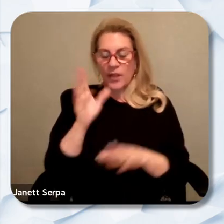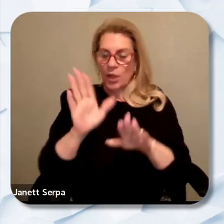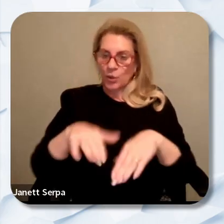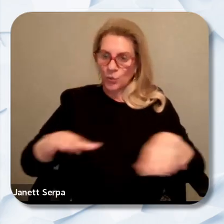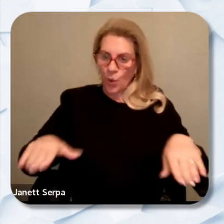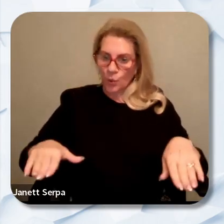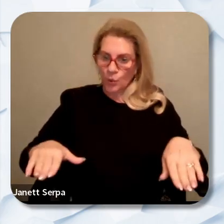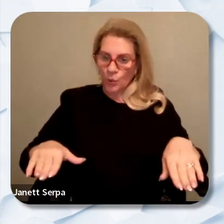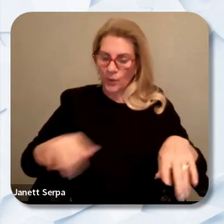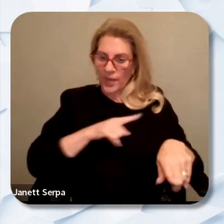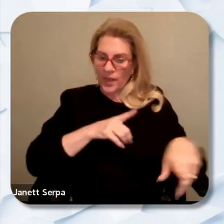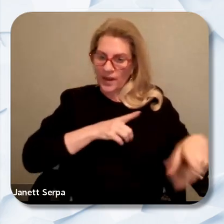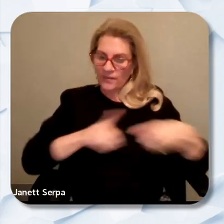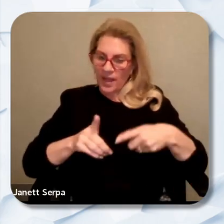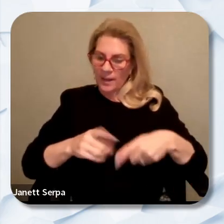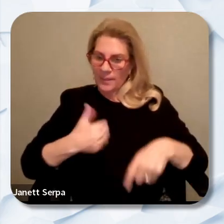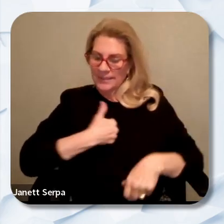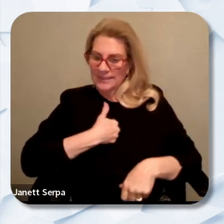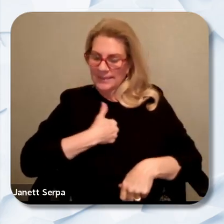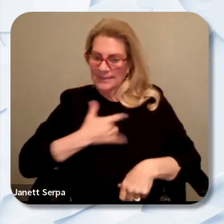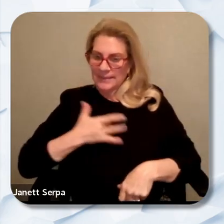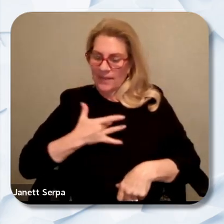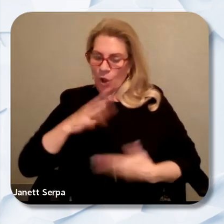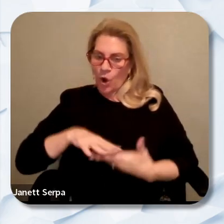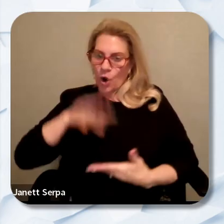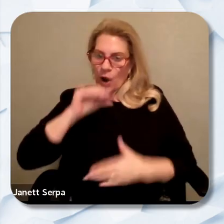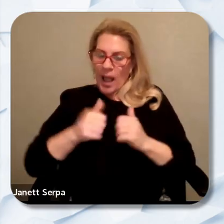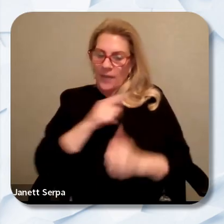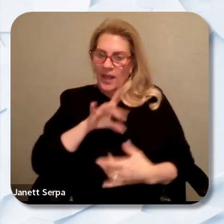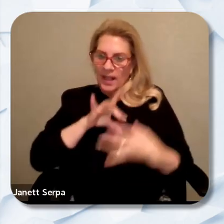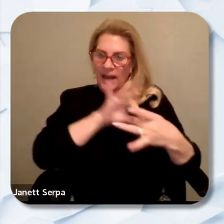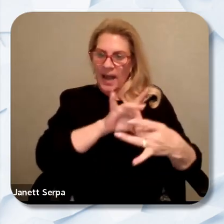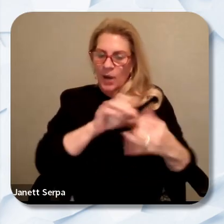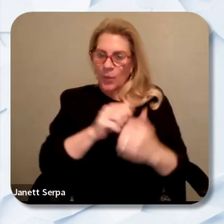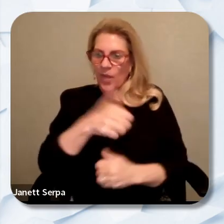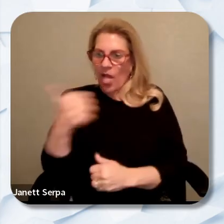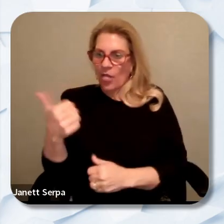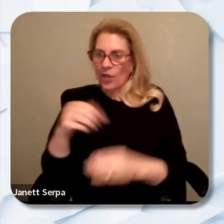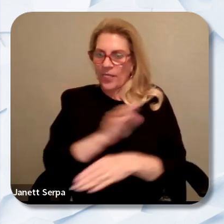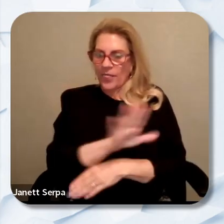defining their sense of self and are learning how they connect with others in their communities.